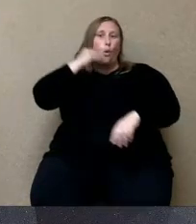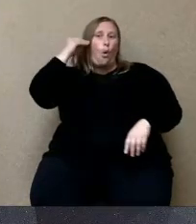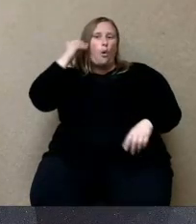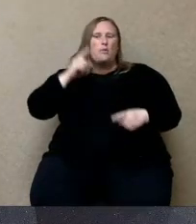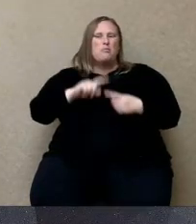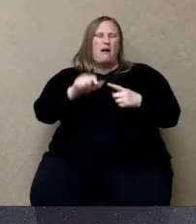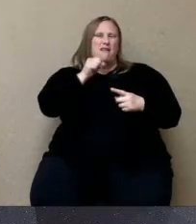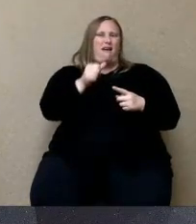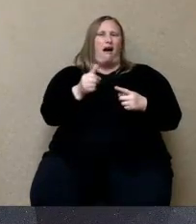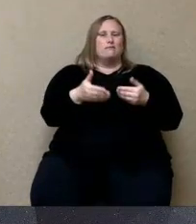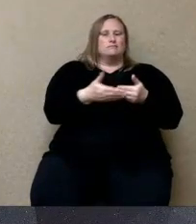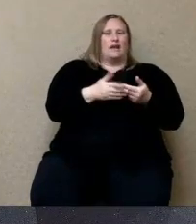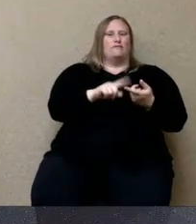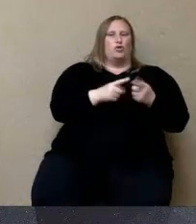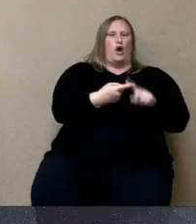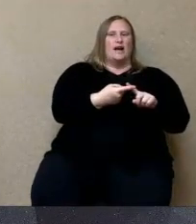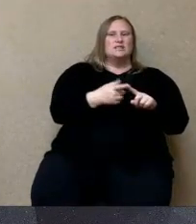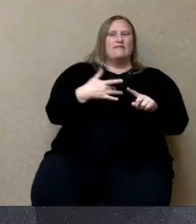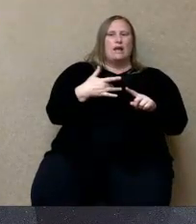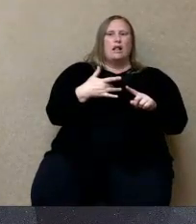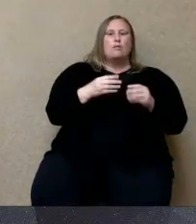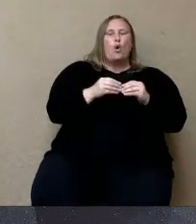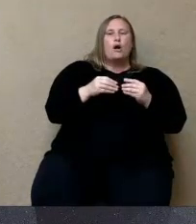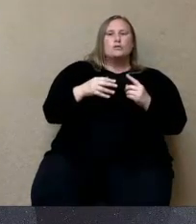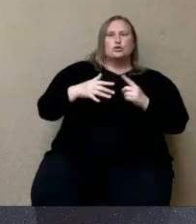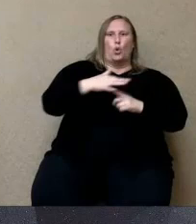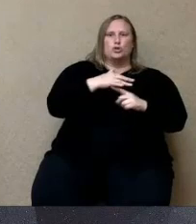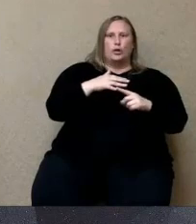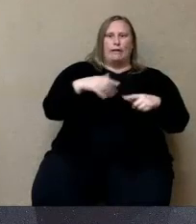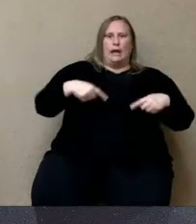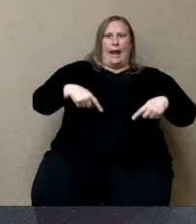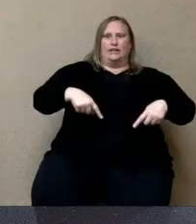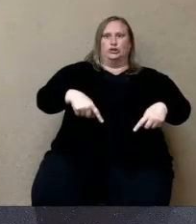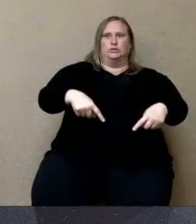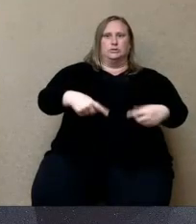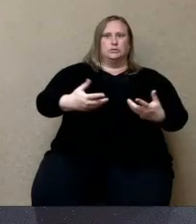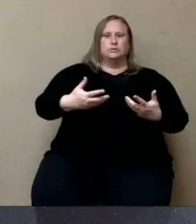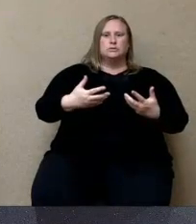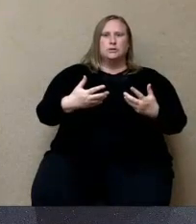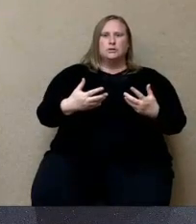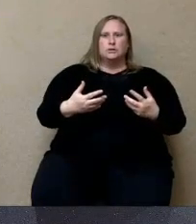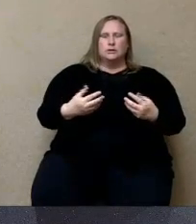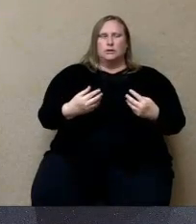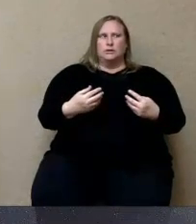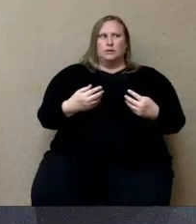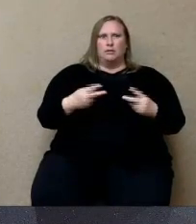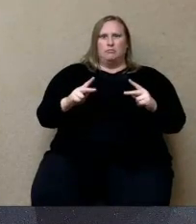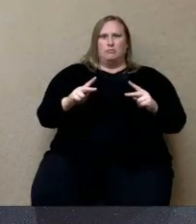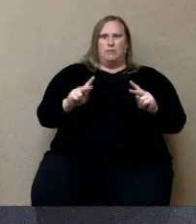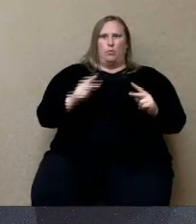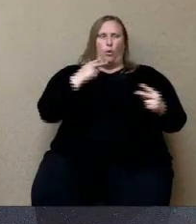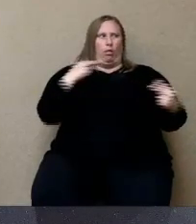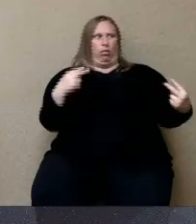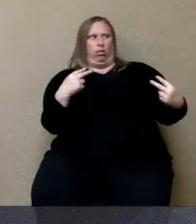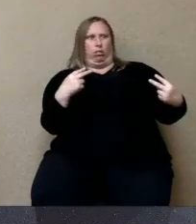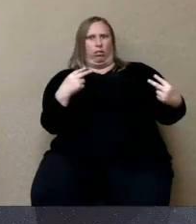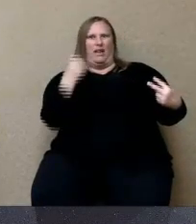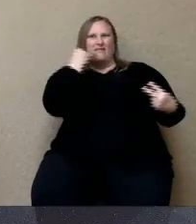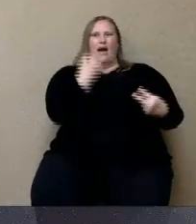she was feeling too socially anxious about it and afraid of how people would view her. Absolutely.